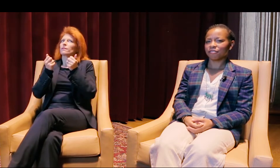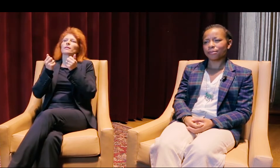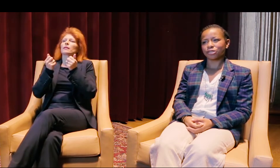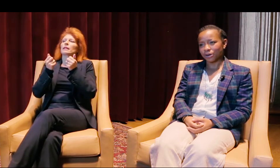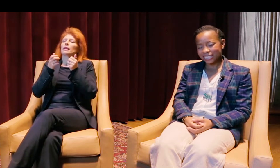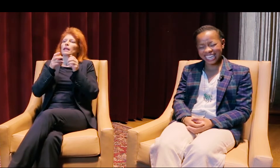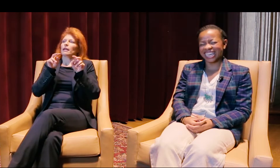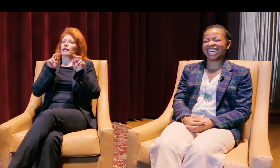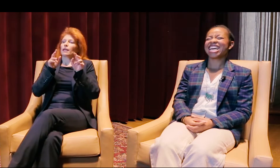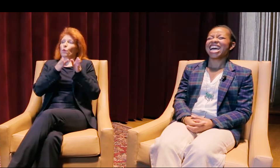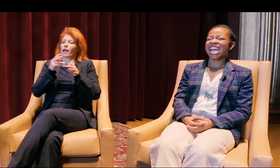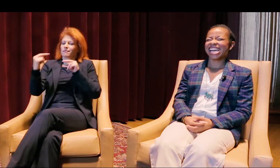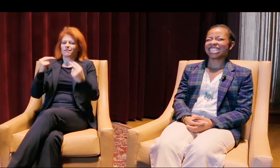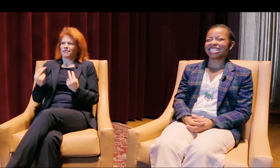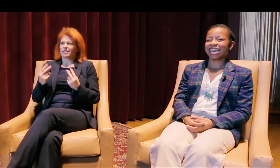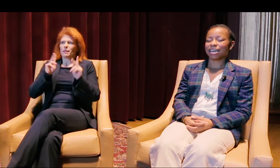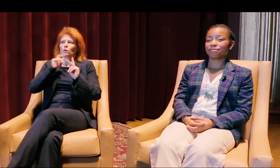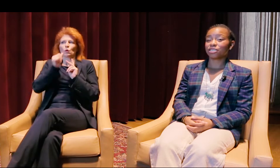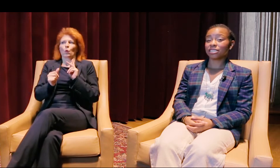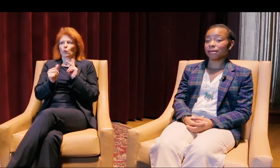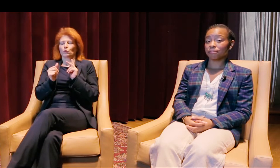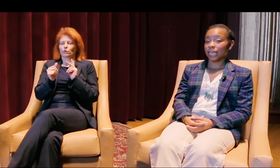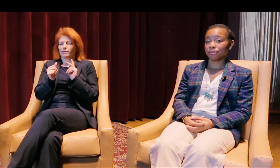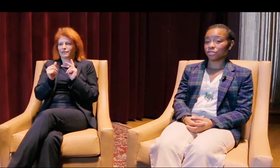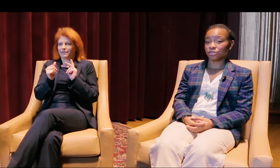a lot of people don't and just being able to be,